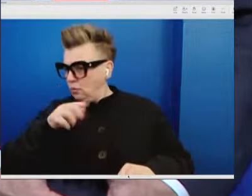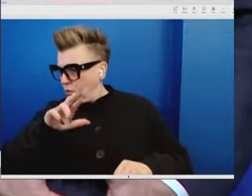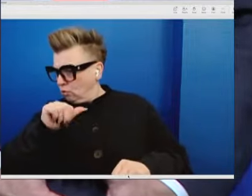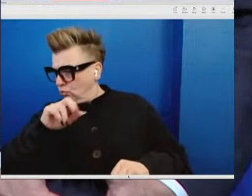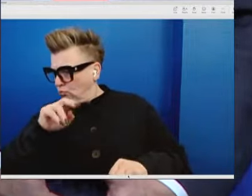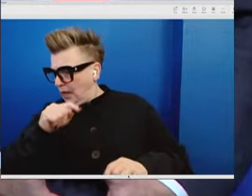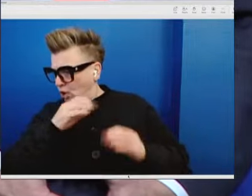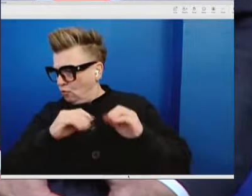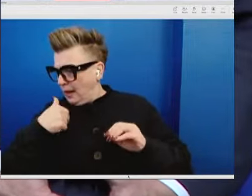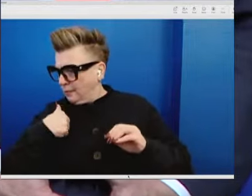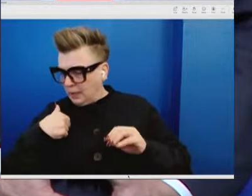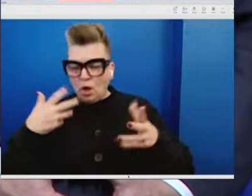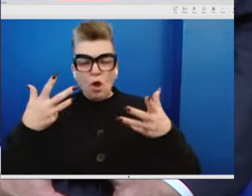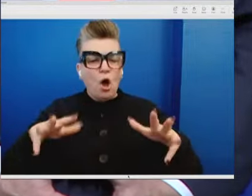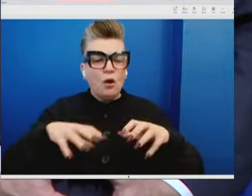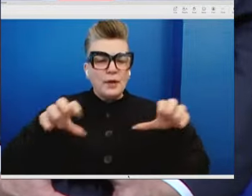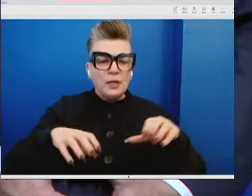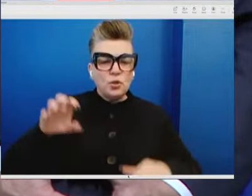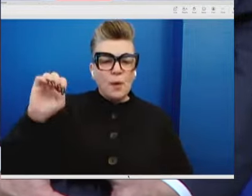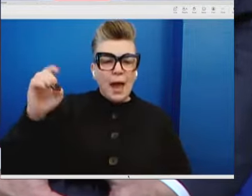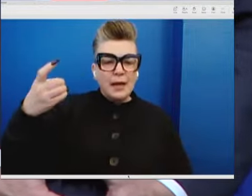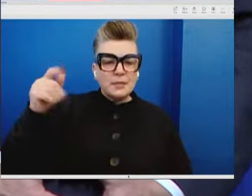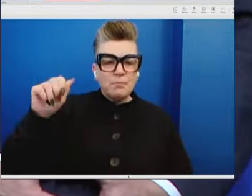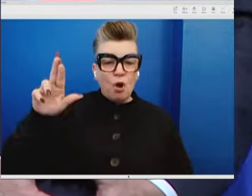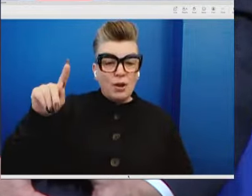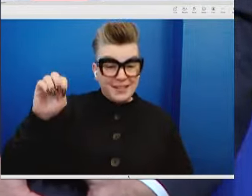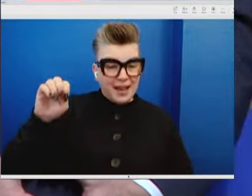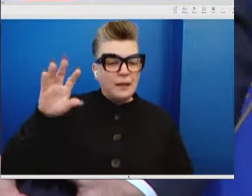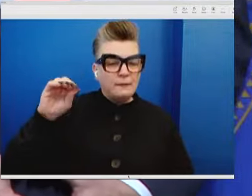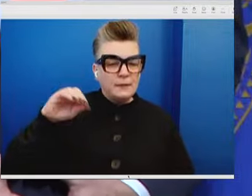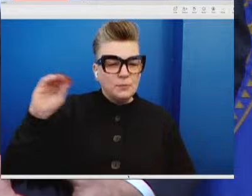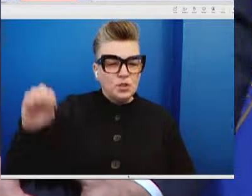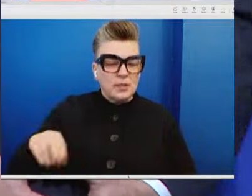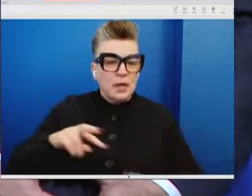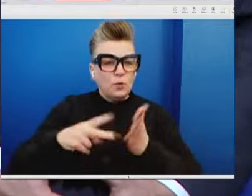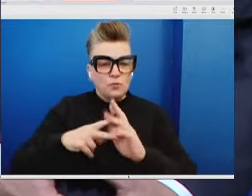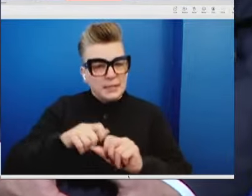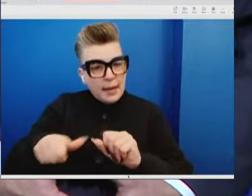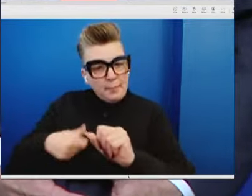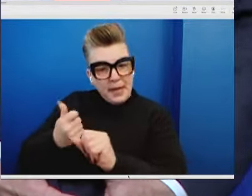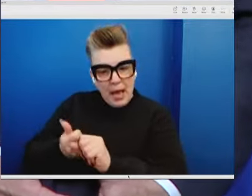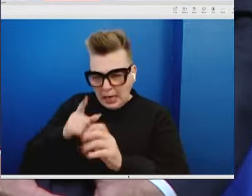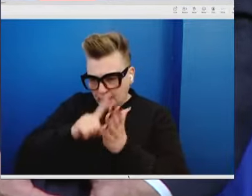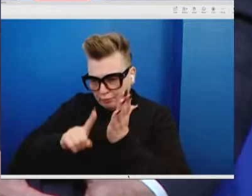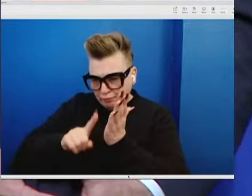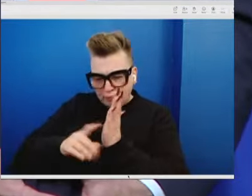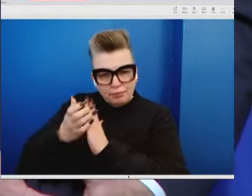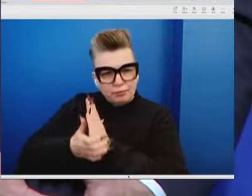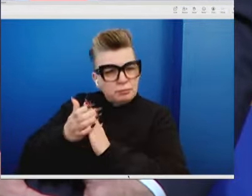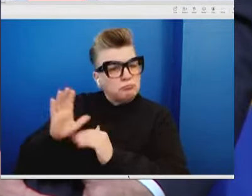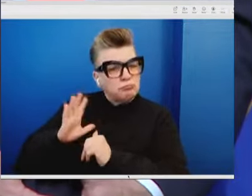which is the automated process, right, to check information behind the scenes. Say you're good to go. We don't have to include you in this process. Here are the exemptions,